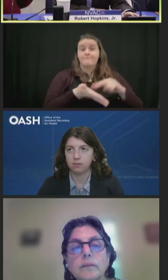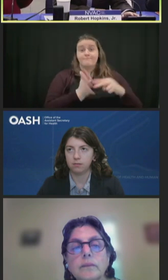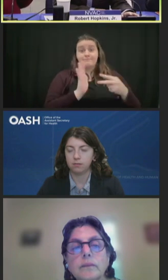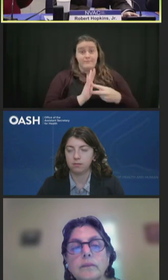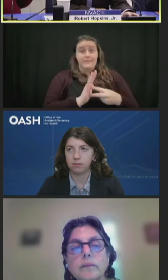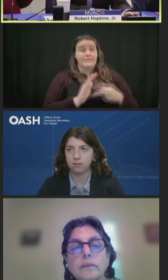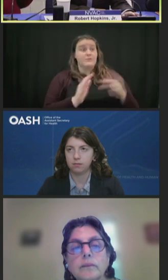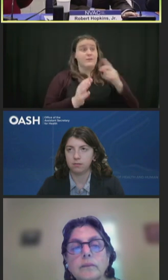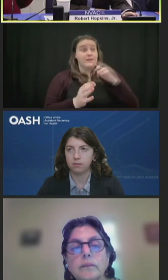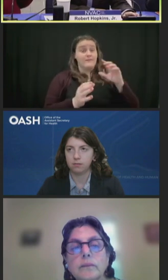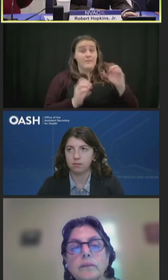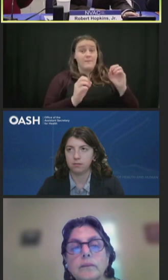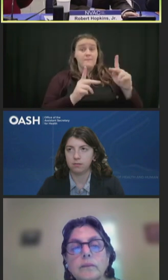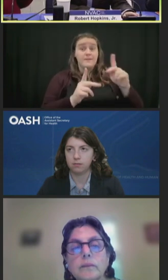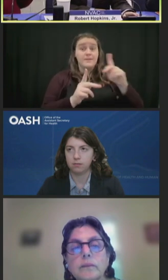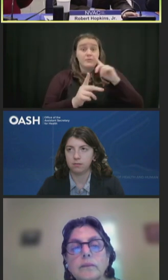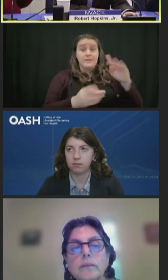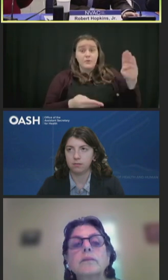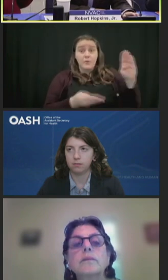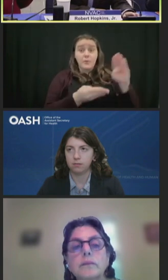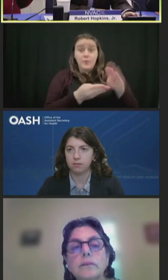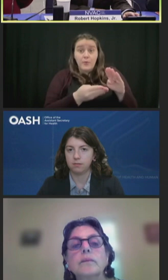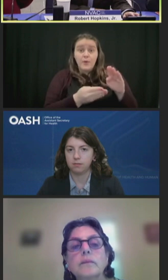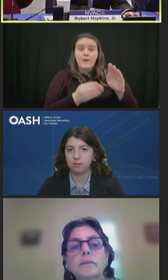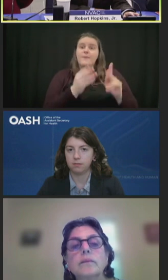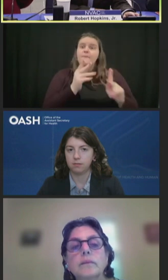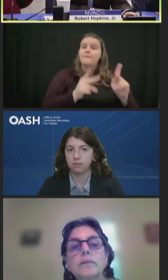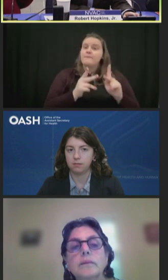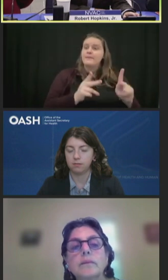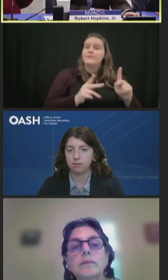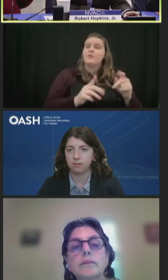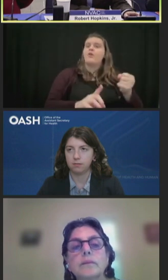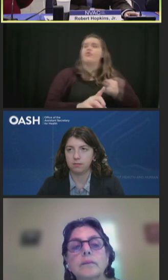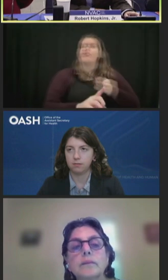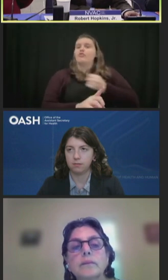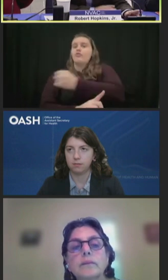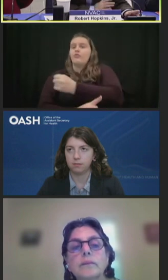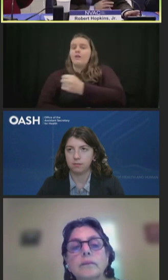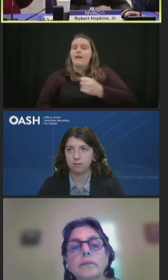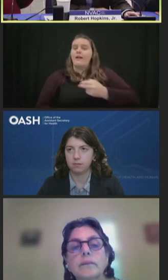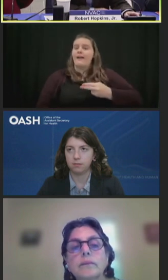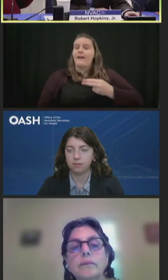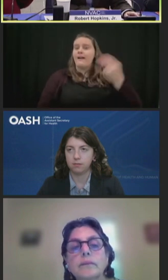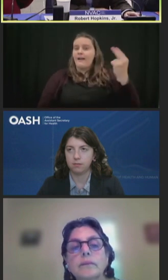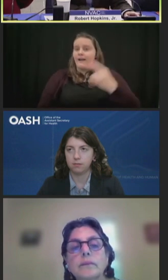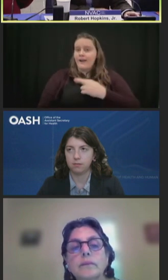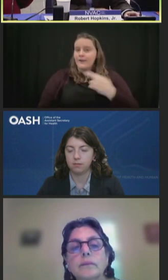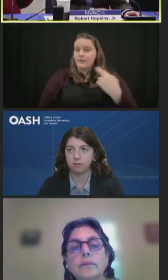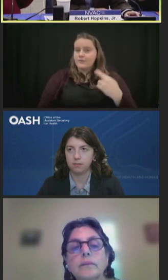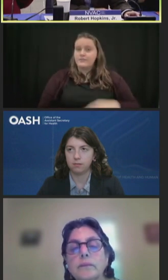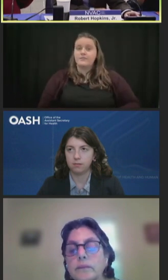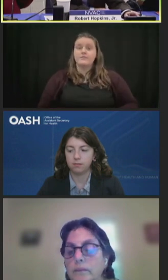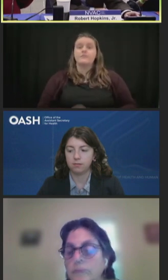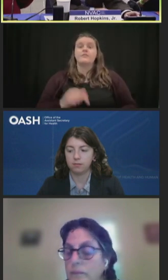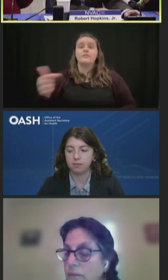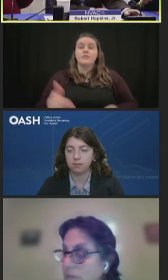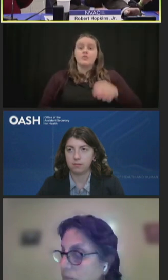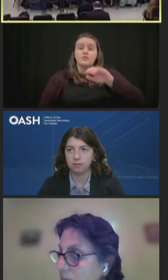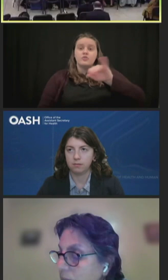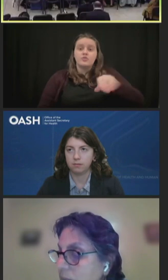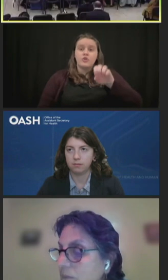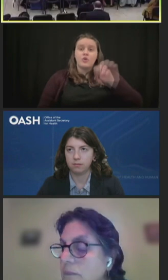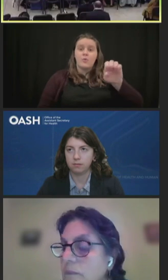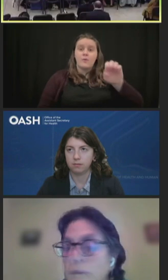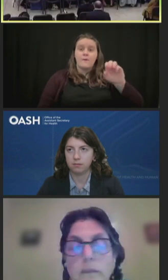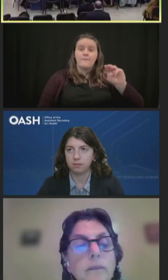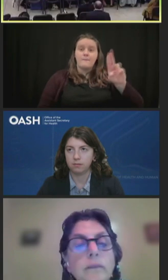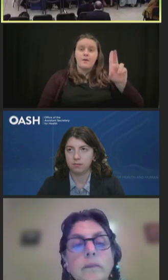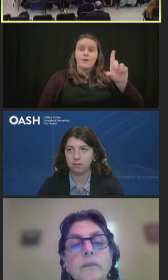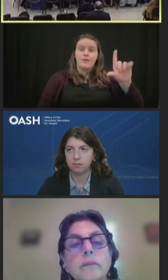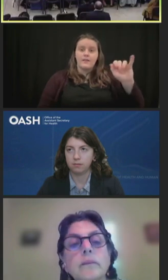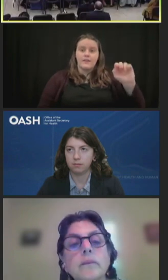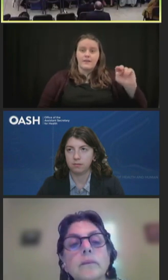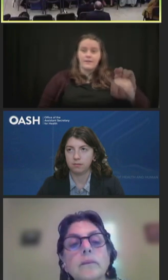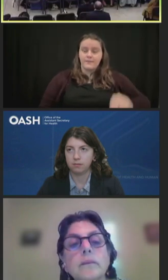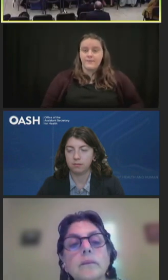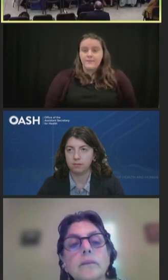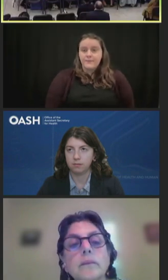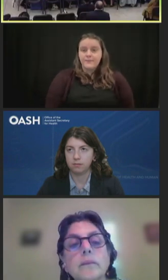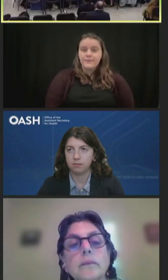of people that fit into that high-risk population as well. Jewel Mullen, please.